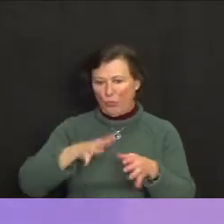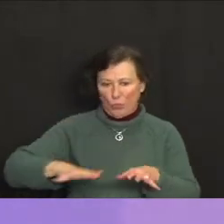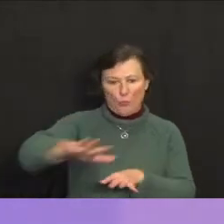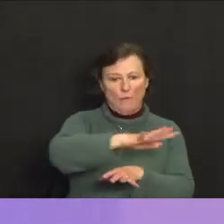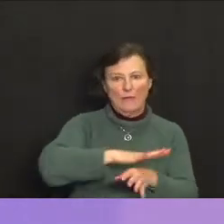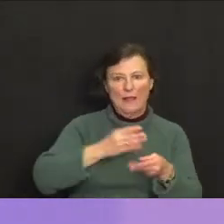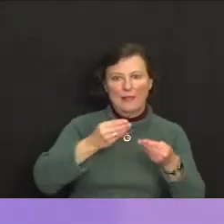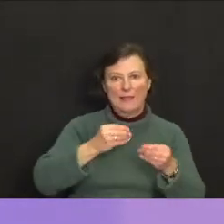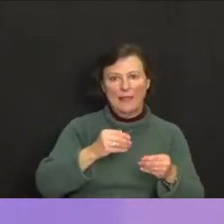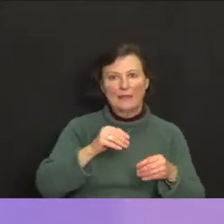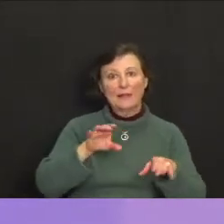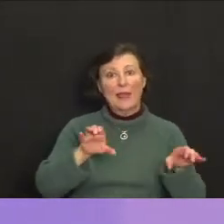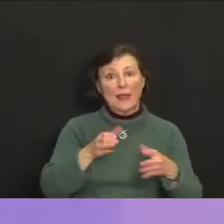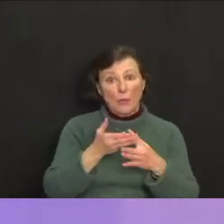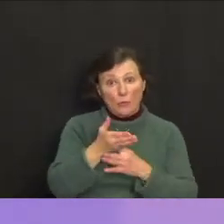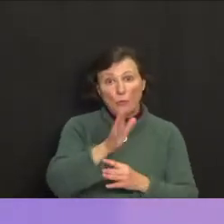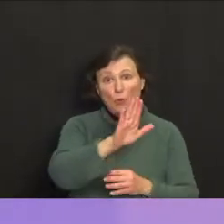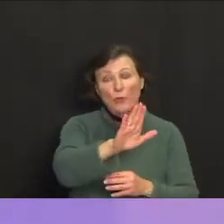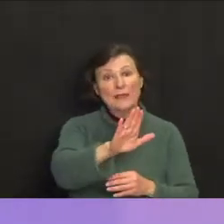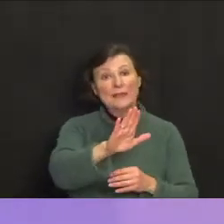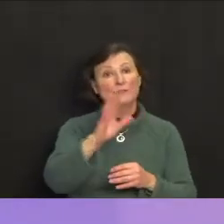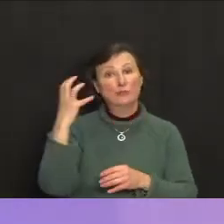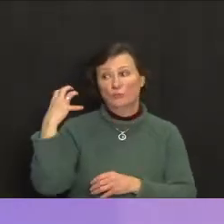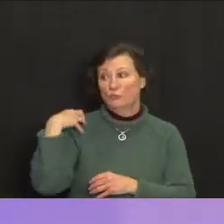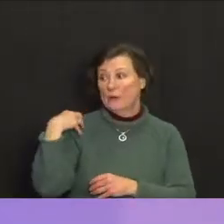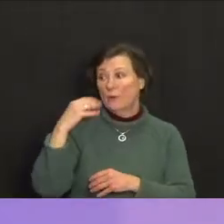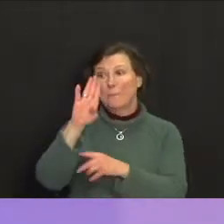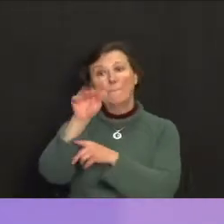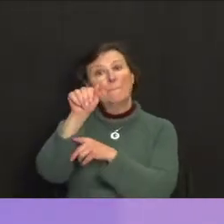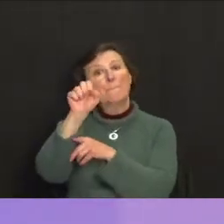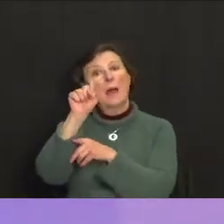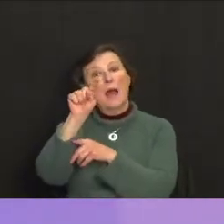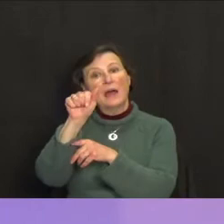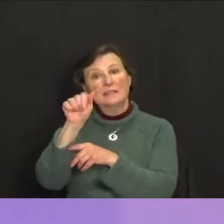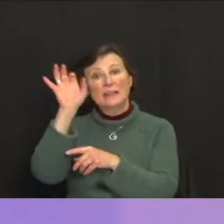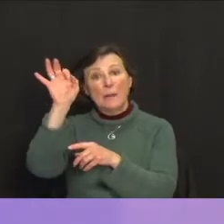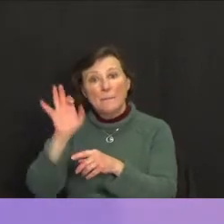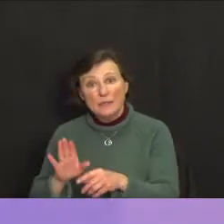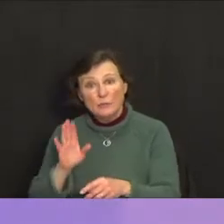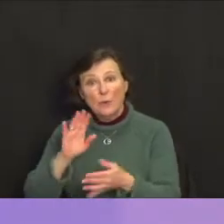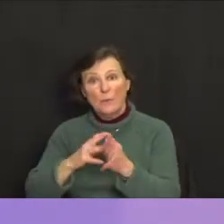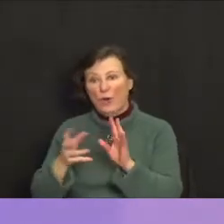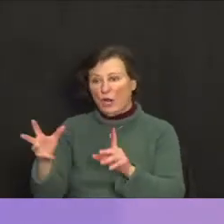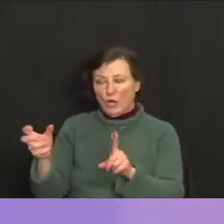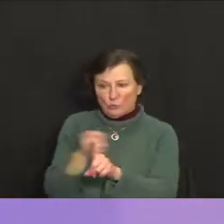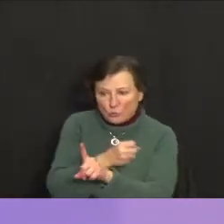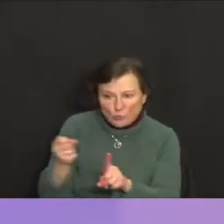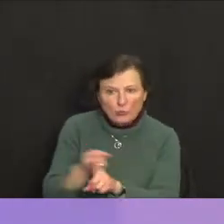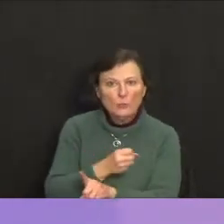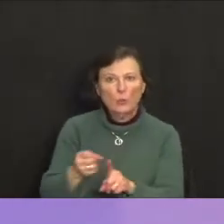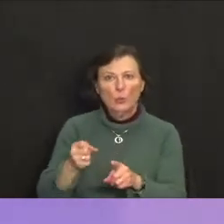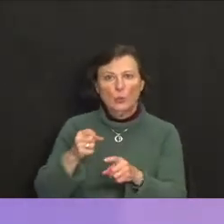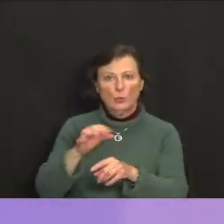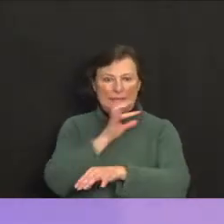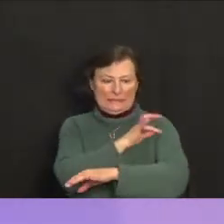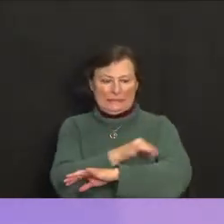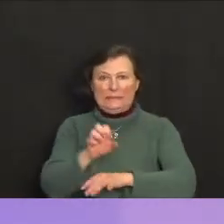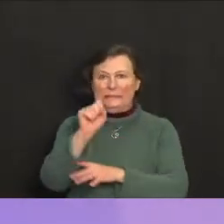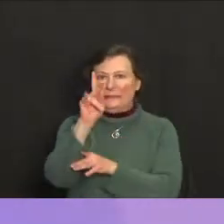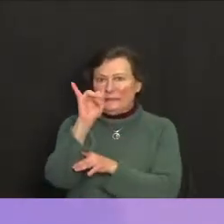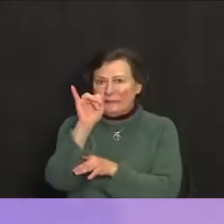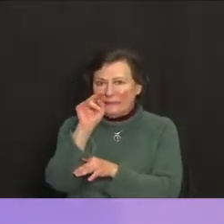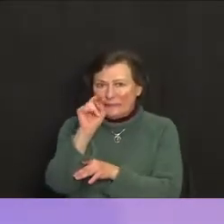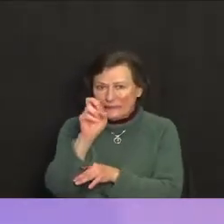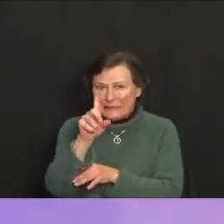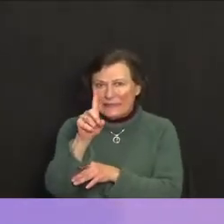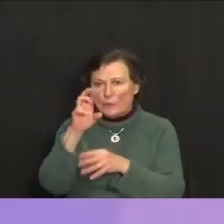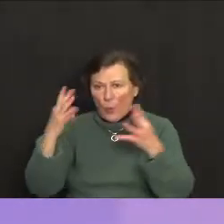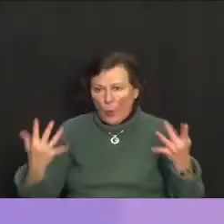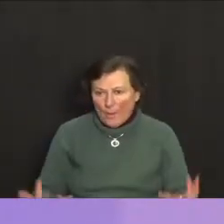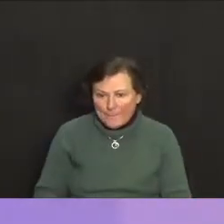Basta he had ministers tortured, skinned alive, or burned slowly "over piles of their burning